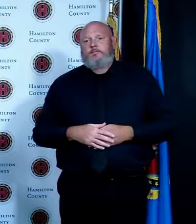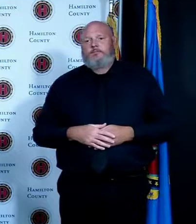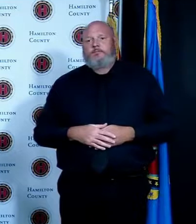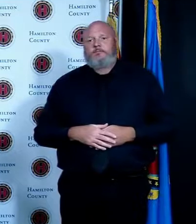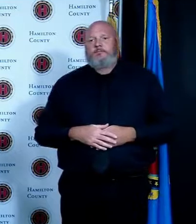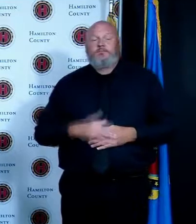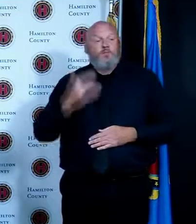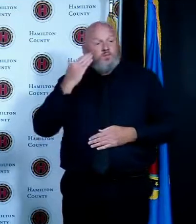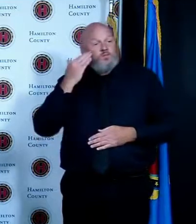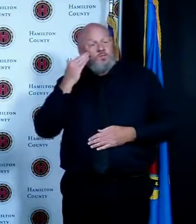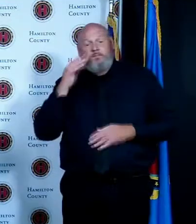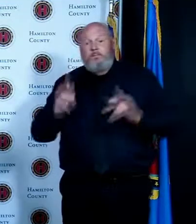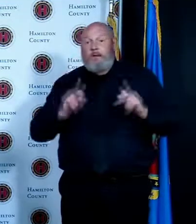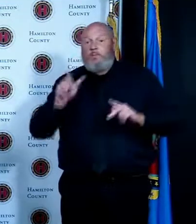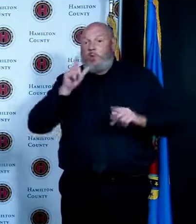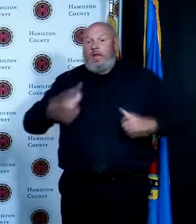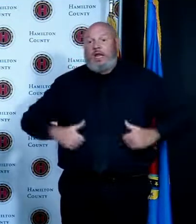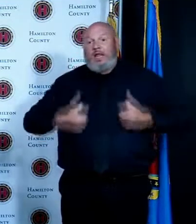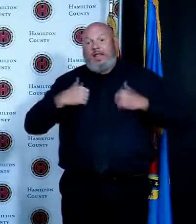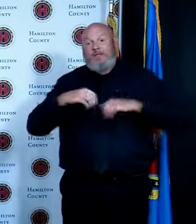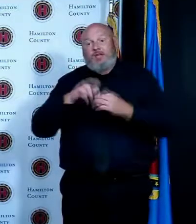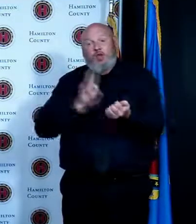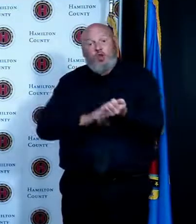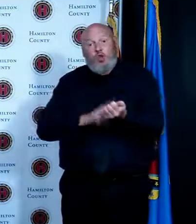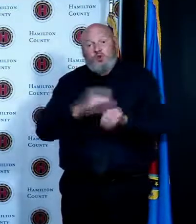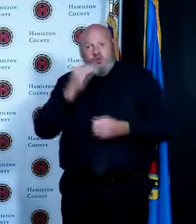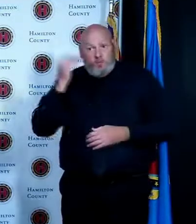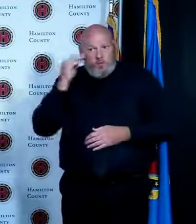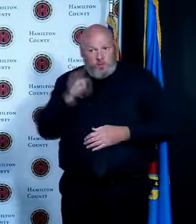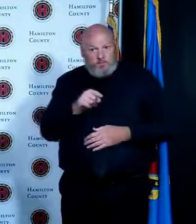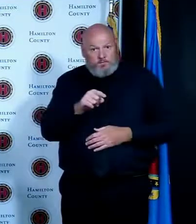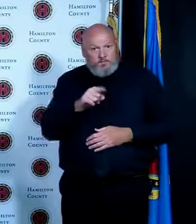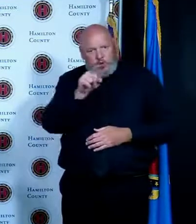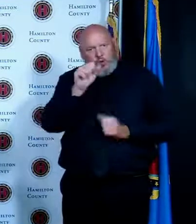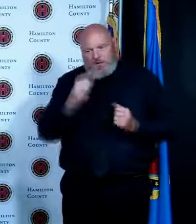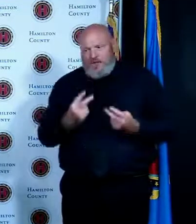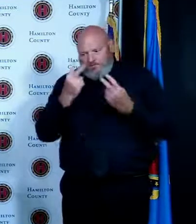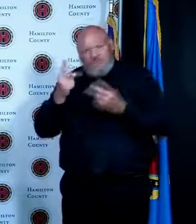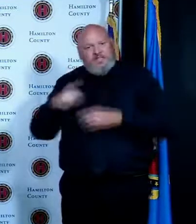available on the state's website additionally the Ohio National Guard is